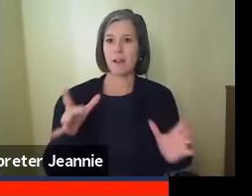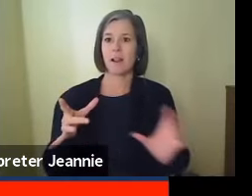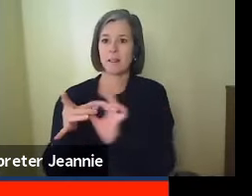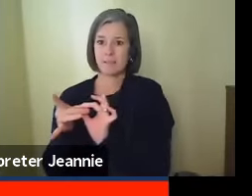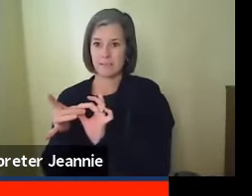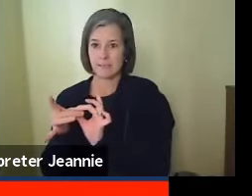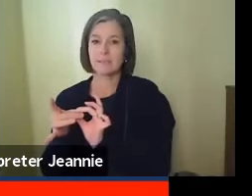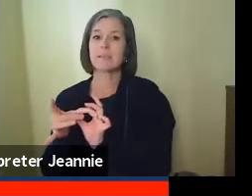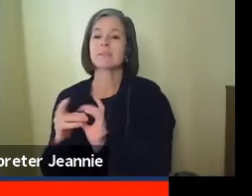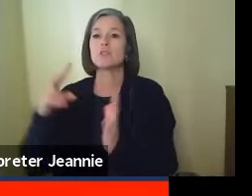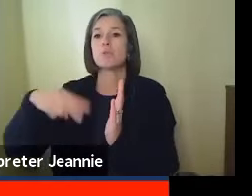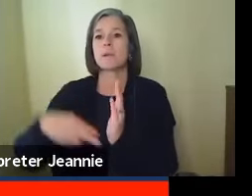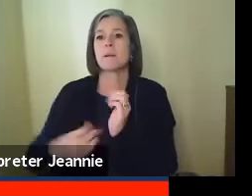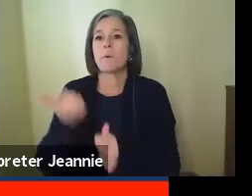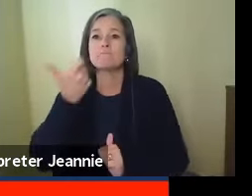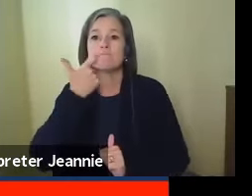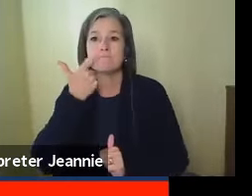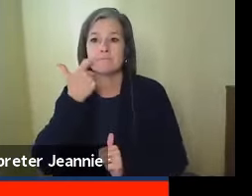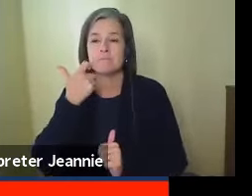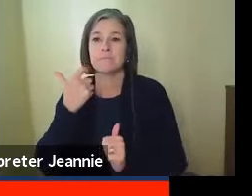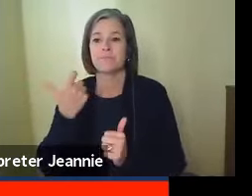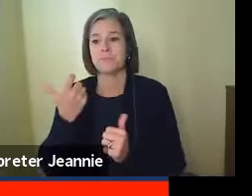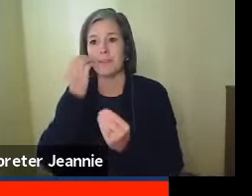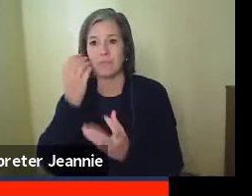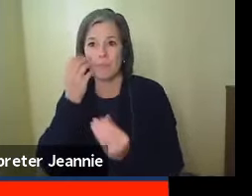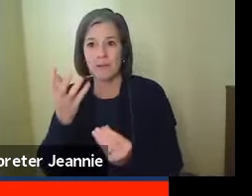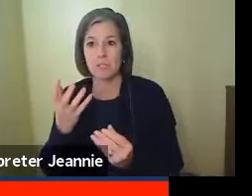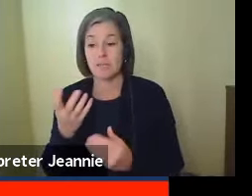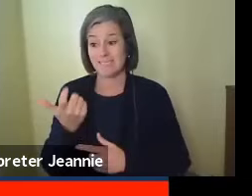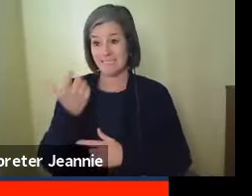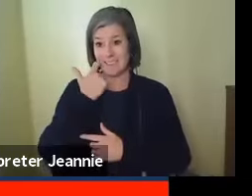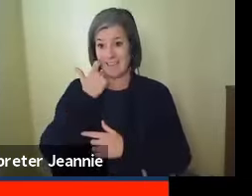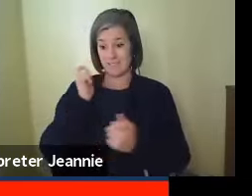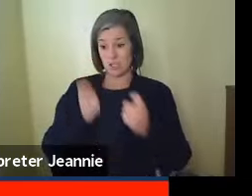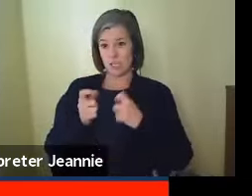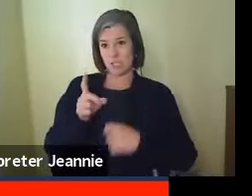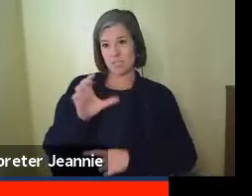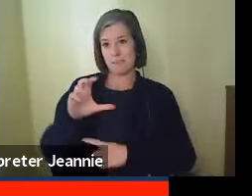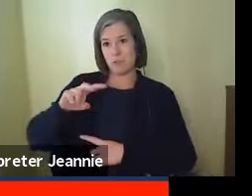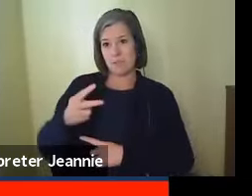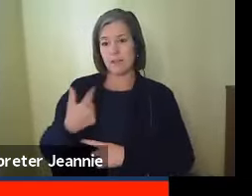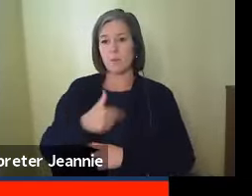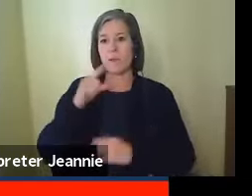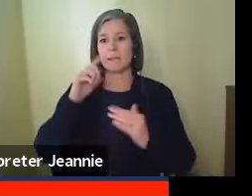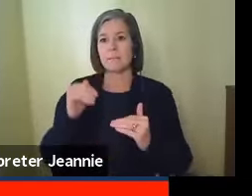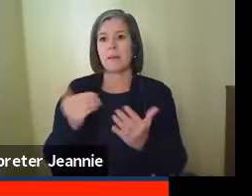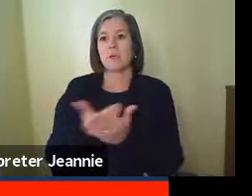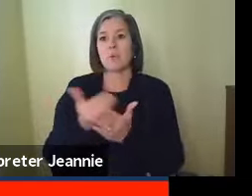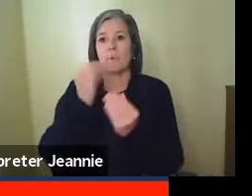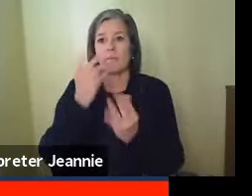most current draft of the plan. It was last updated on December 2. We expect to be updating it again next week most likely.